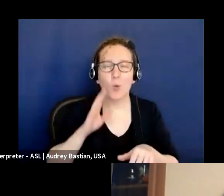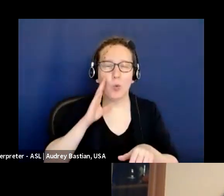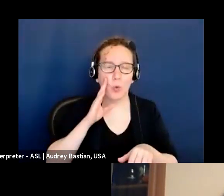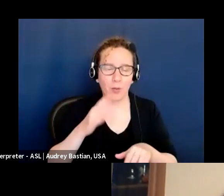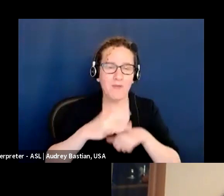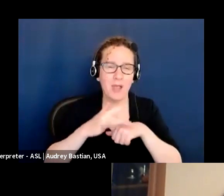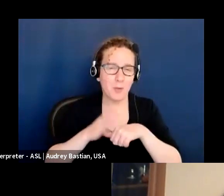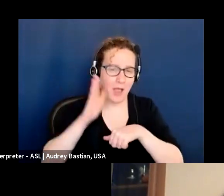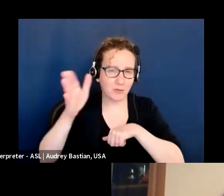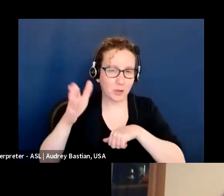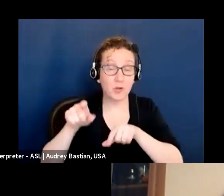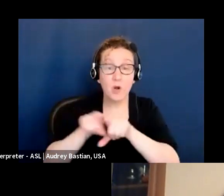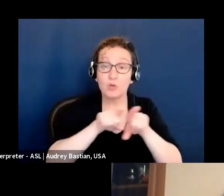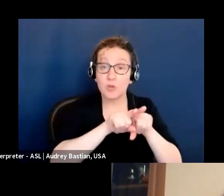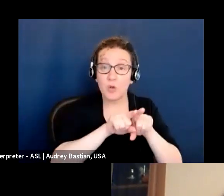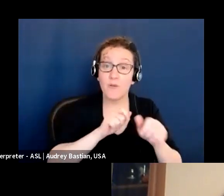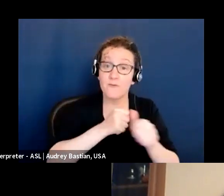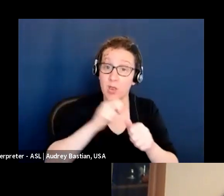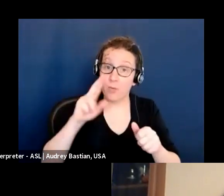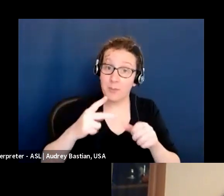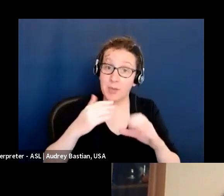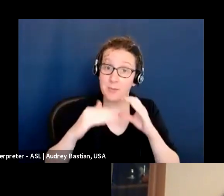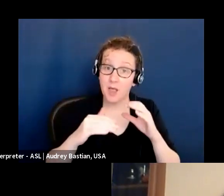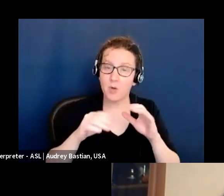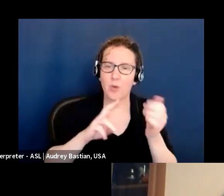We're also going to send you a follow up e-mail with a survey. The recording will be probably next